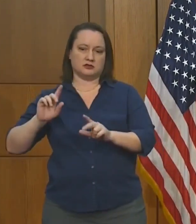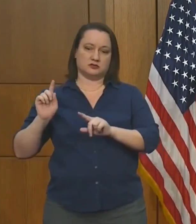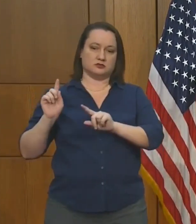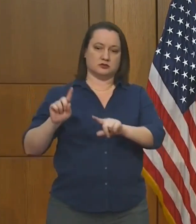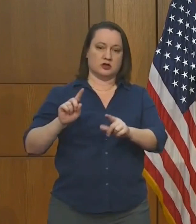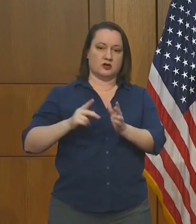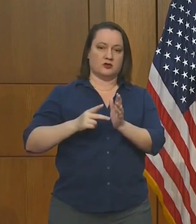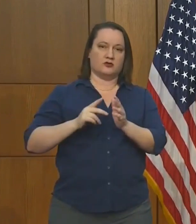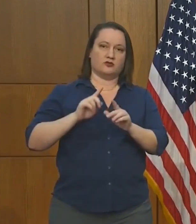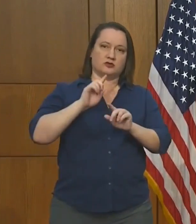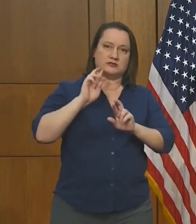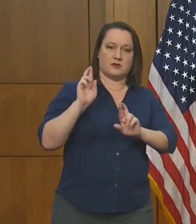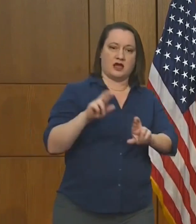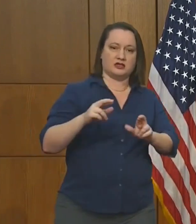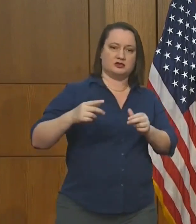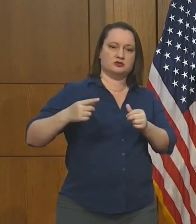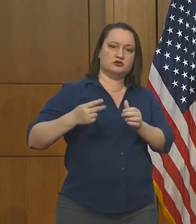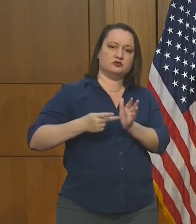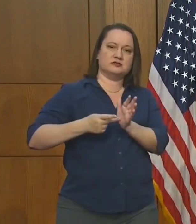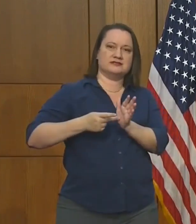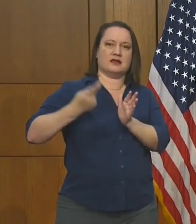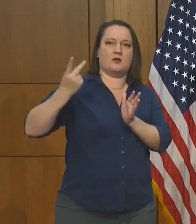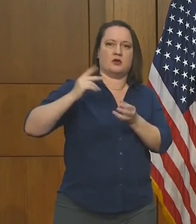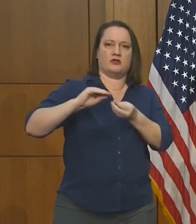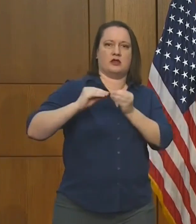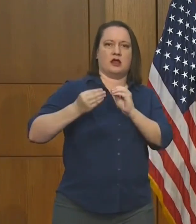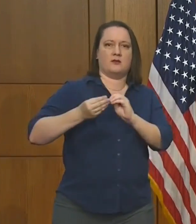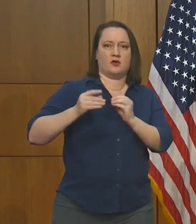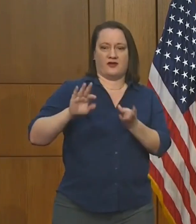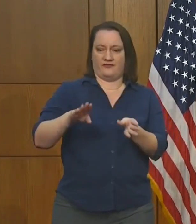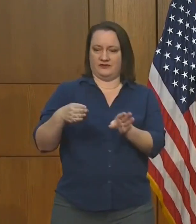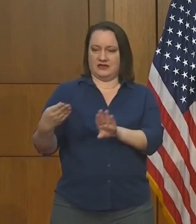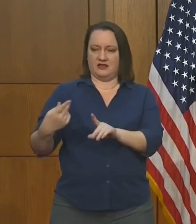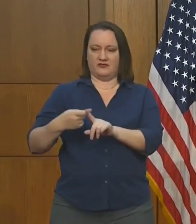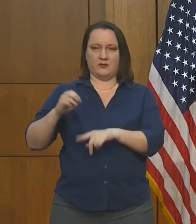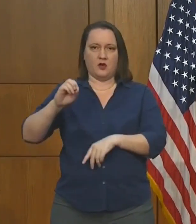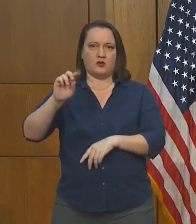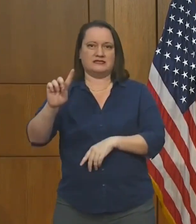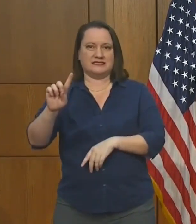FOR EXAMPLE DISPATCHERS HAVE RESPONDED TO TWICE AS MANY FATAL OVERDOSES IN THE FIRST